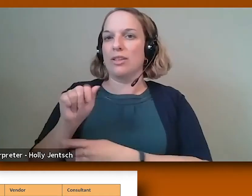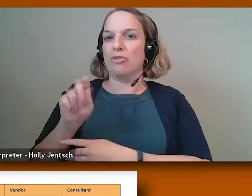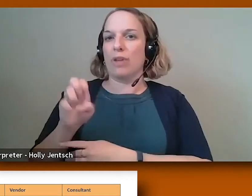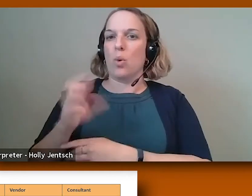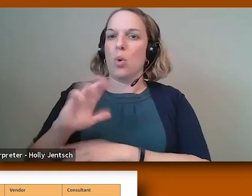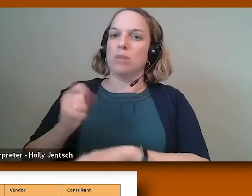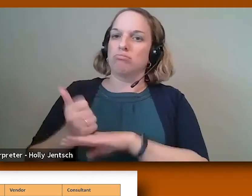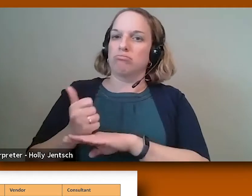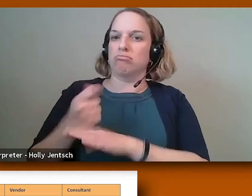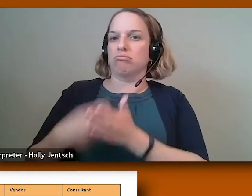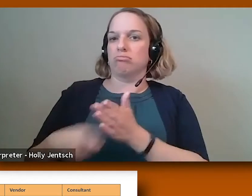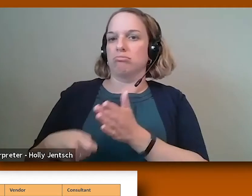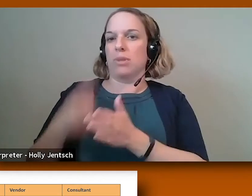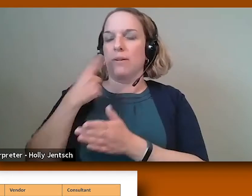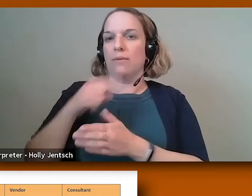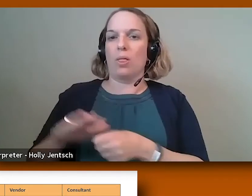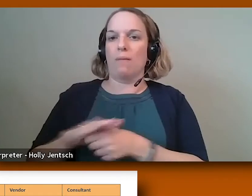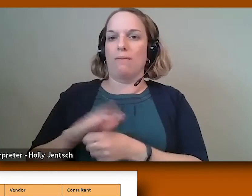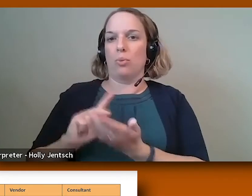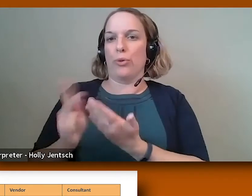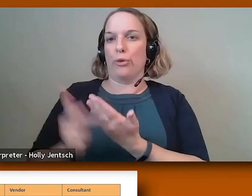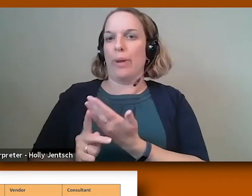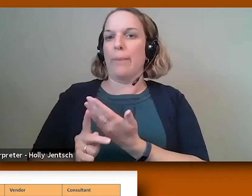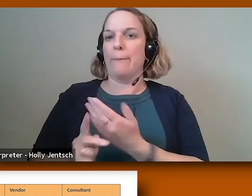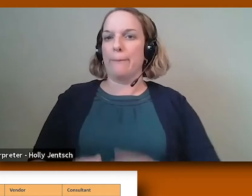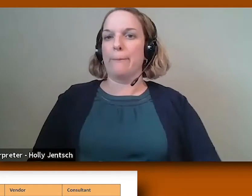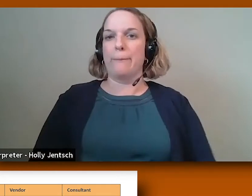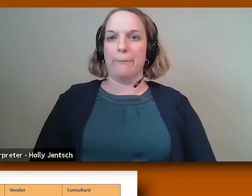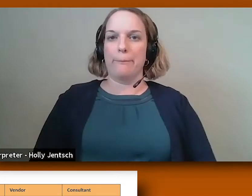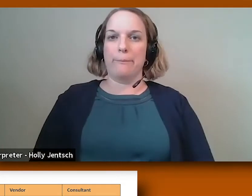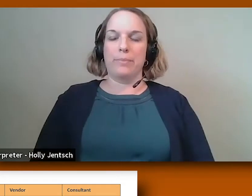for the entire program for that year.